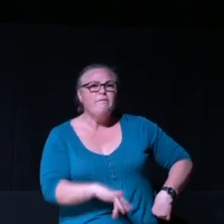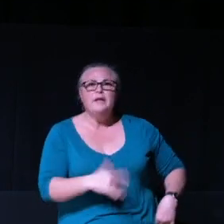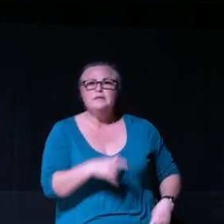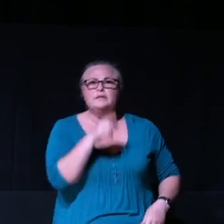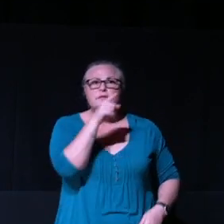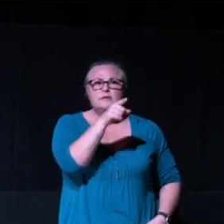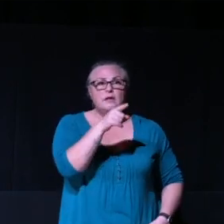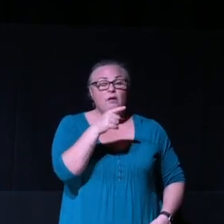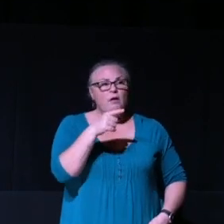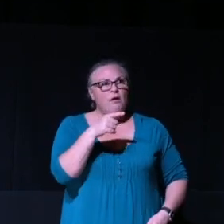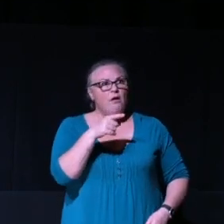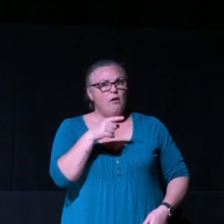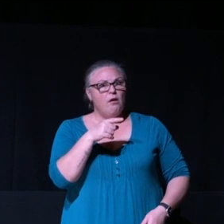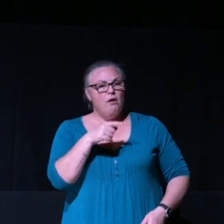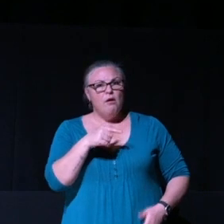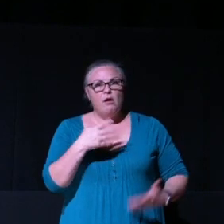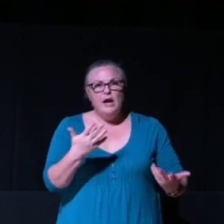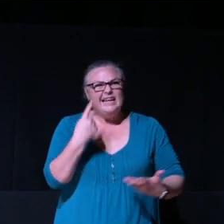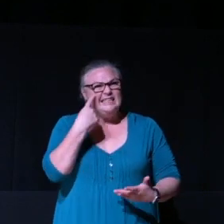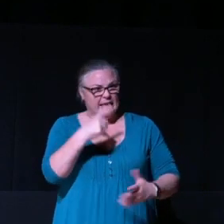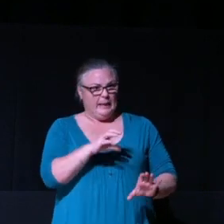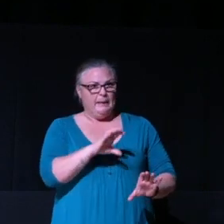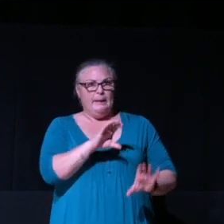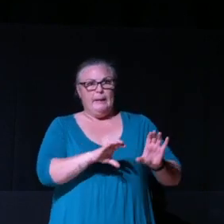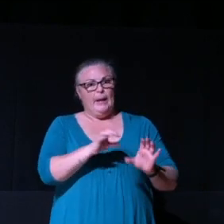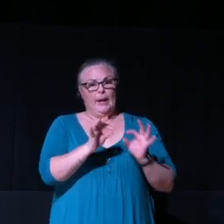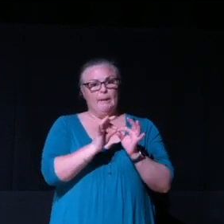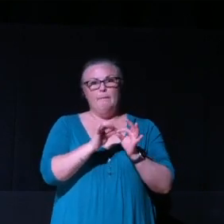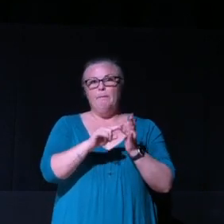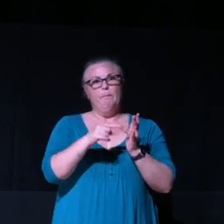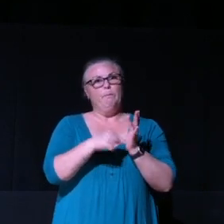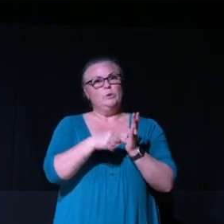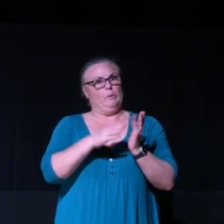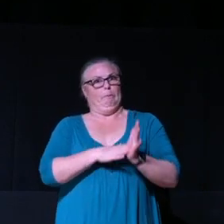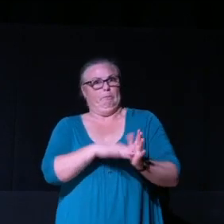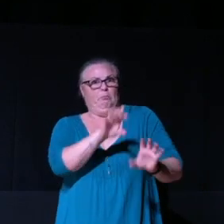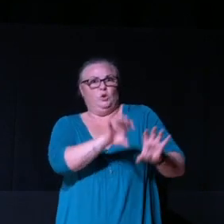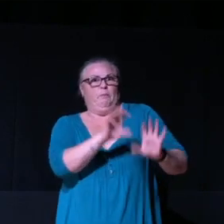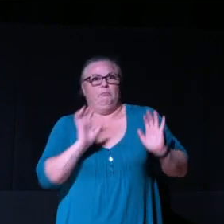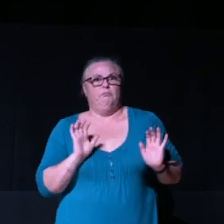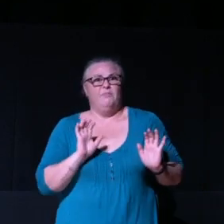He sees a bottom, a naked boy, the sort of thing that you actually can see in any major museum